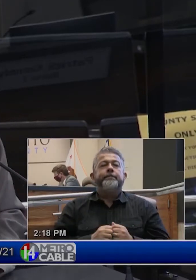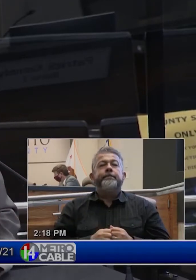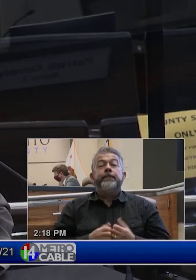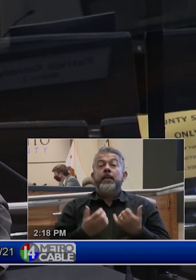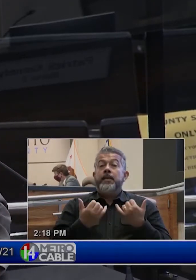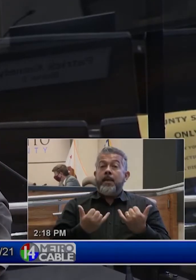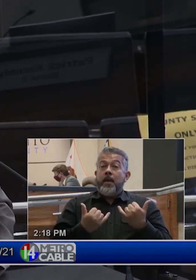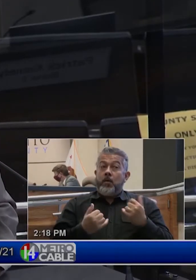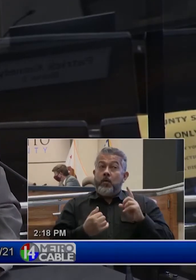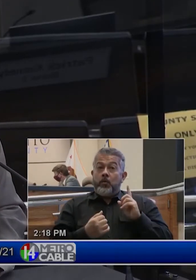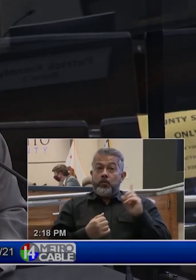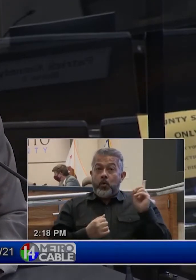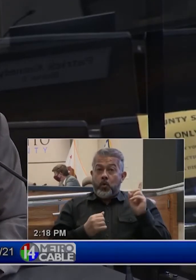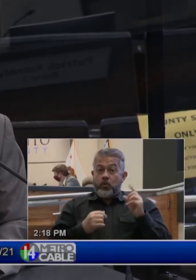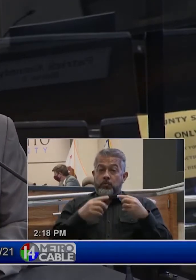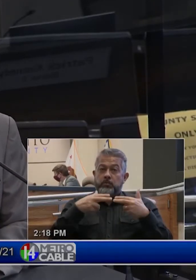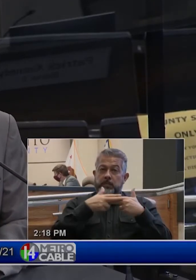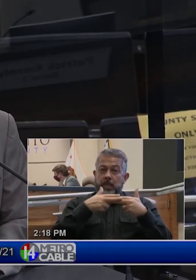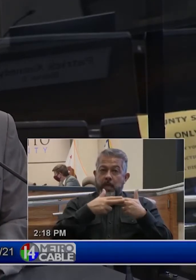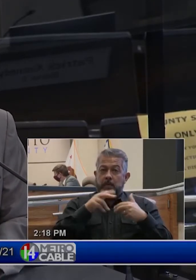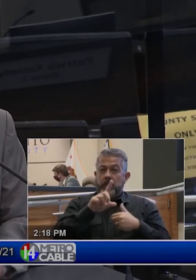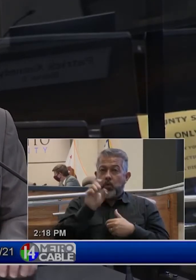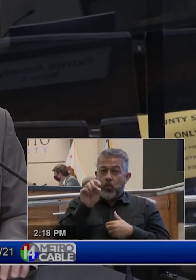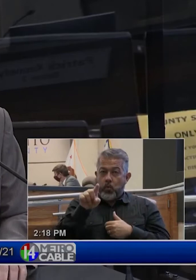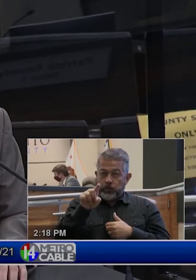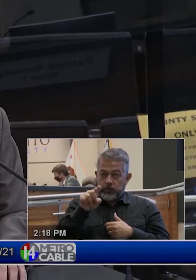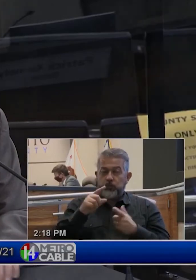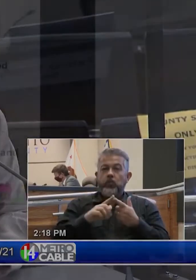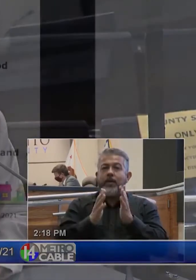REQUIREMENTS FOR DRAWING A MAP HERE ARE THE QUESTIONS WE'RE HERE ARE THE QUESTIONS WE'RE ASKING. ASKING. THERE YOUR NEIGHBORHOOD, CAN YOU